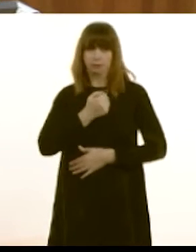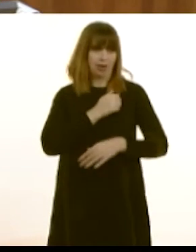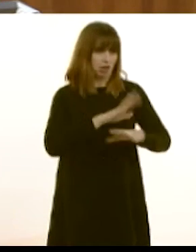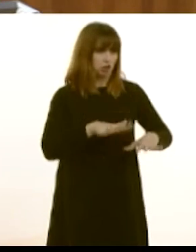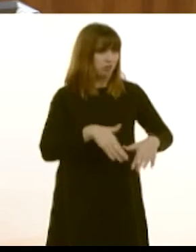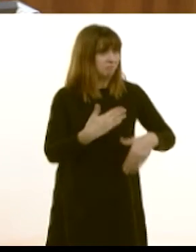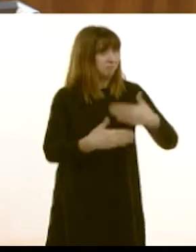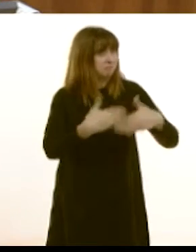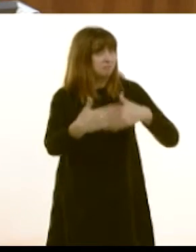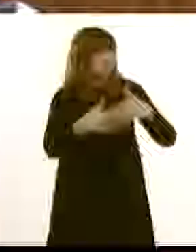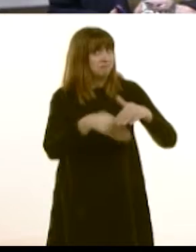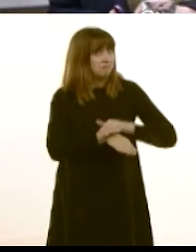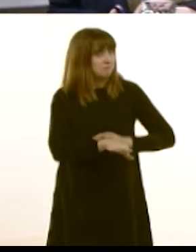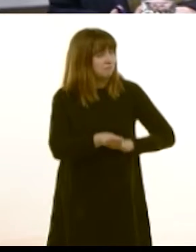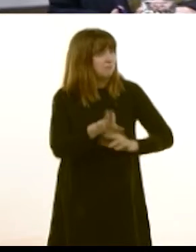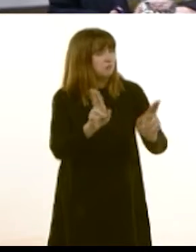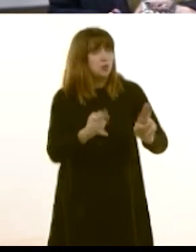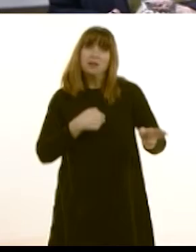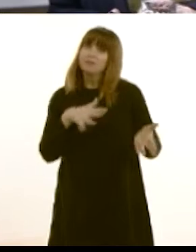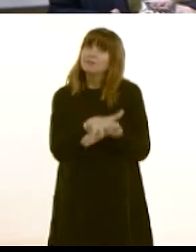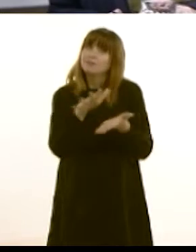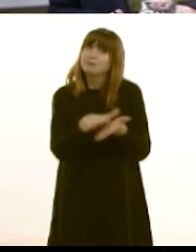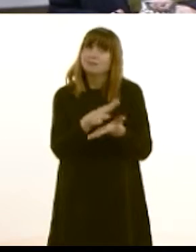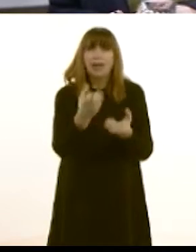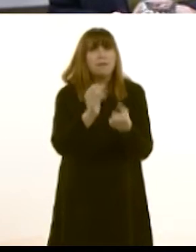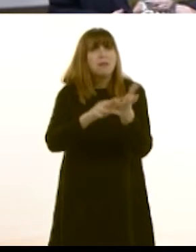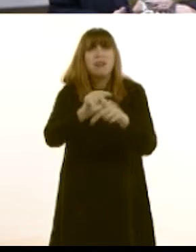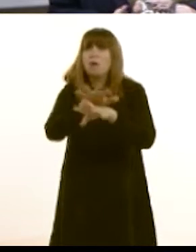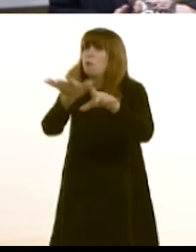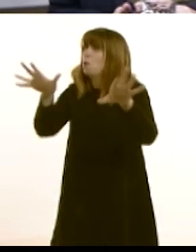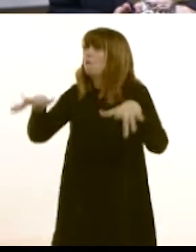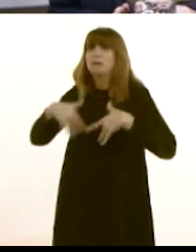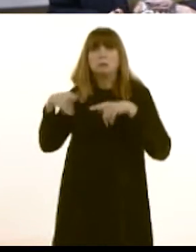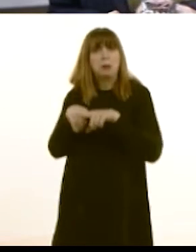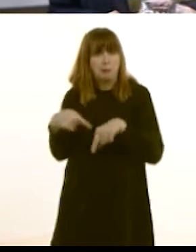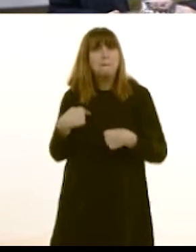are making in school and many, many other parents take the same view. She asked when we will see improvement.